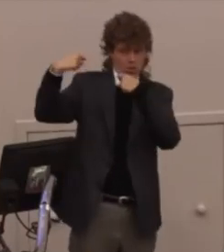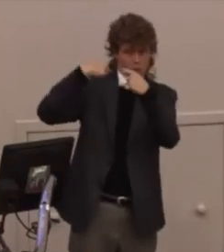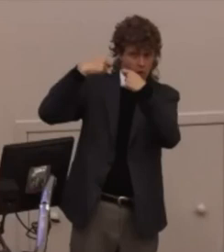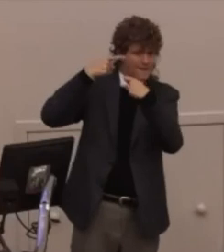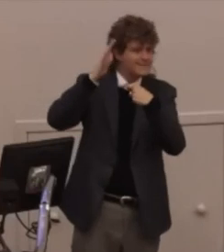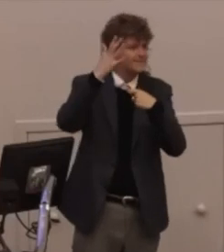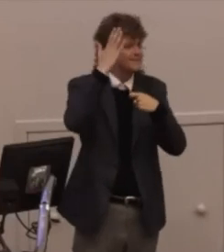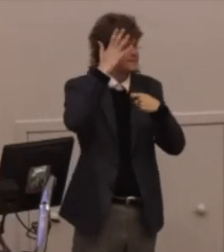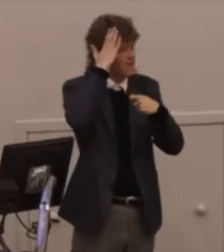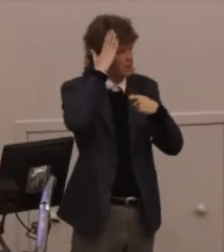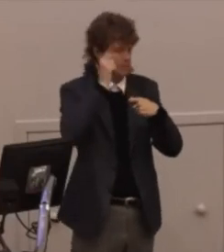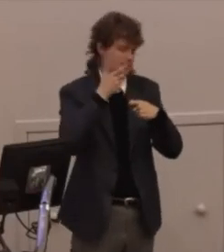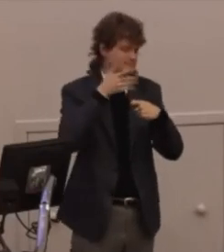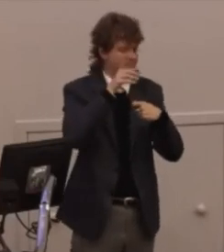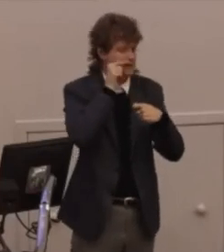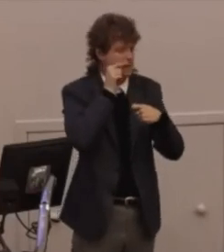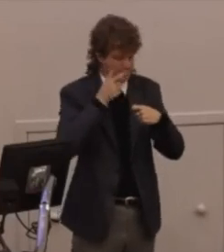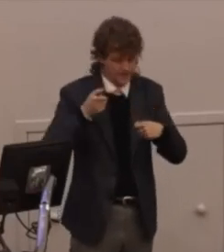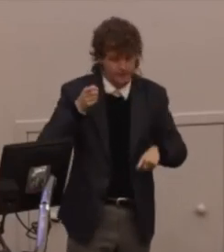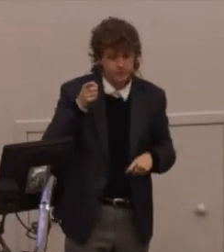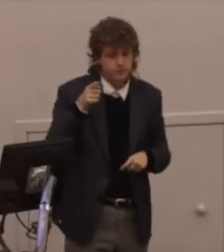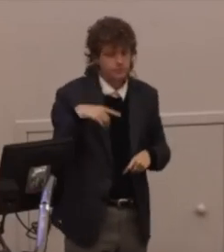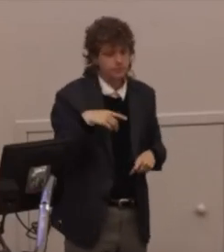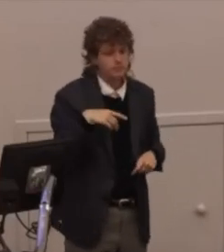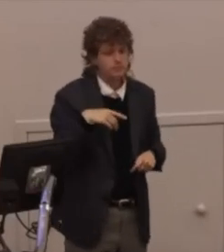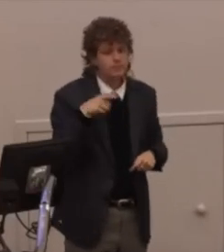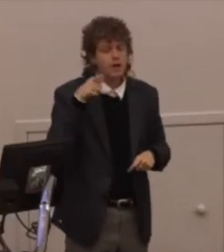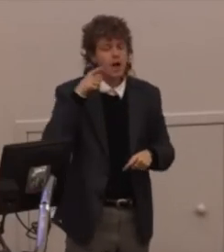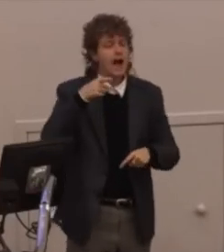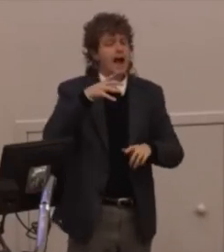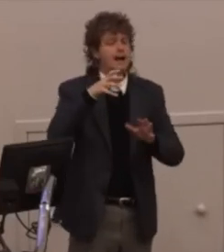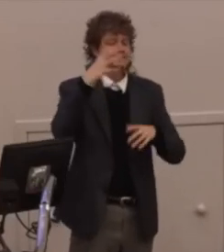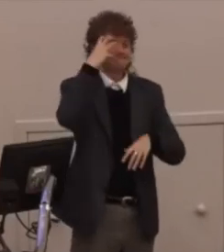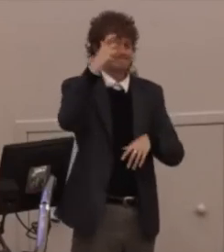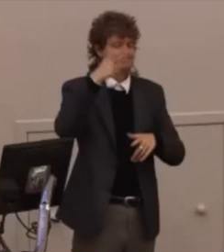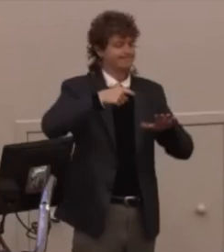abusive father. She was declared to have psychosocial disabilities because of which the doctors